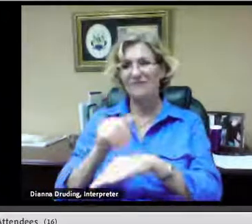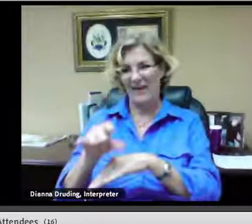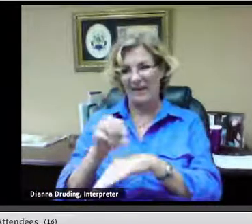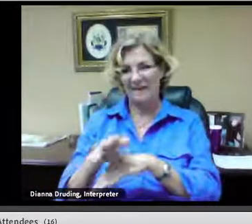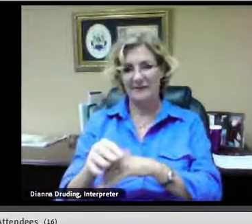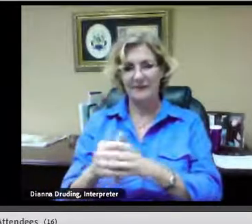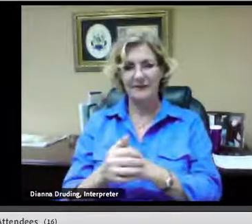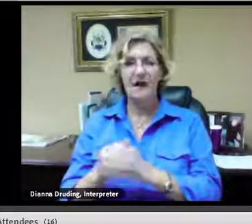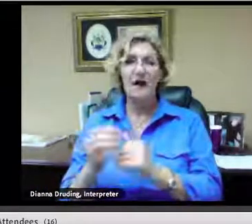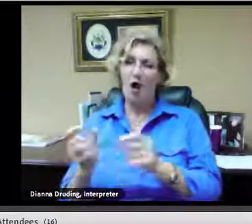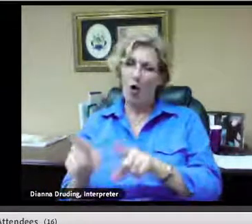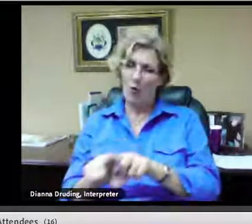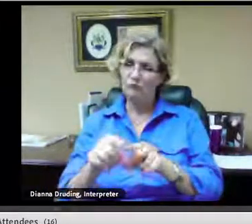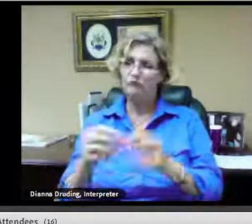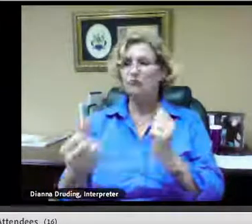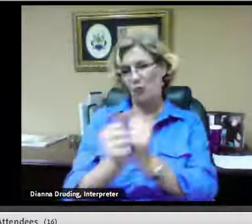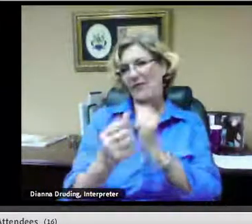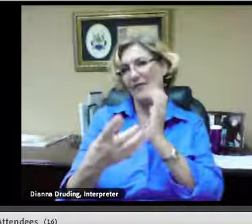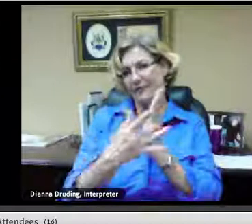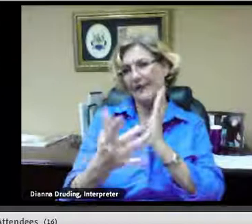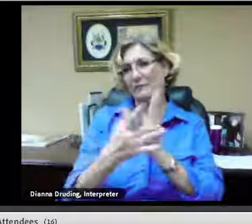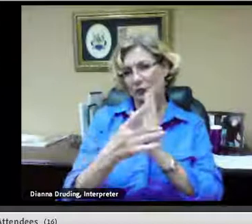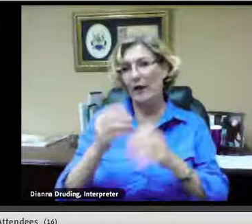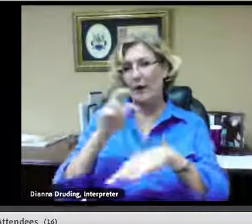you know, what have you. It's all there and in there.